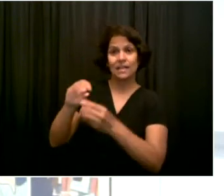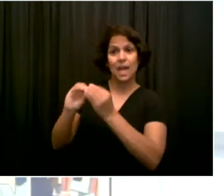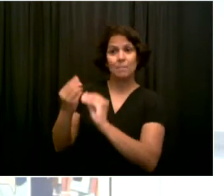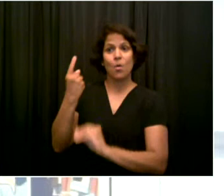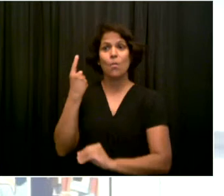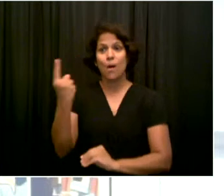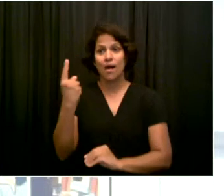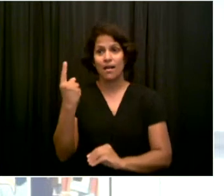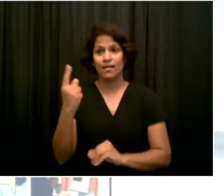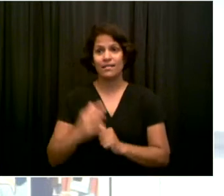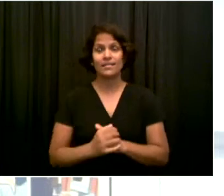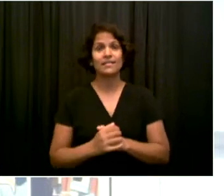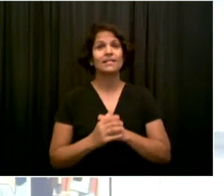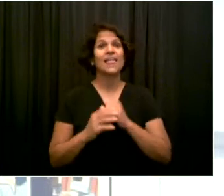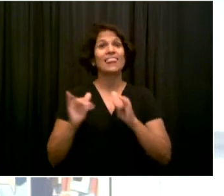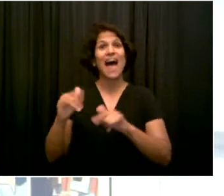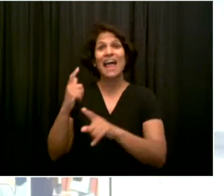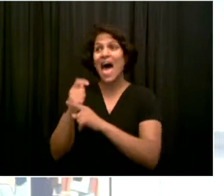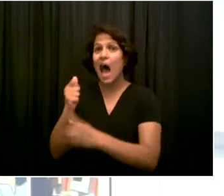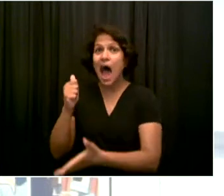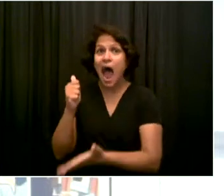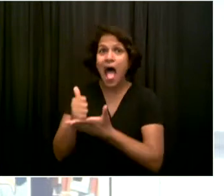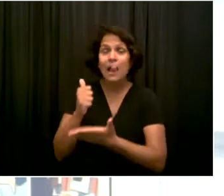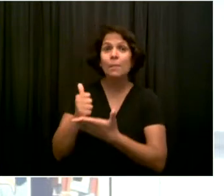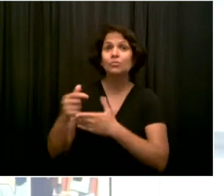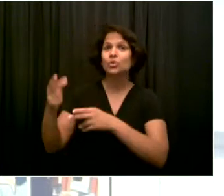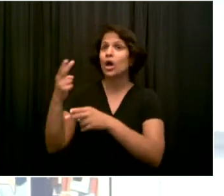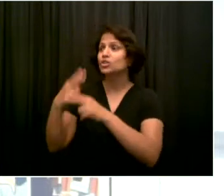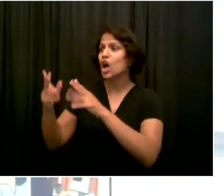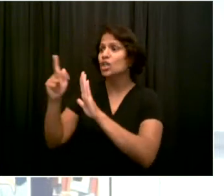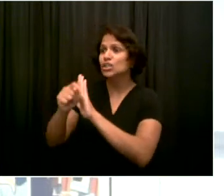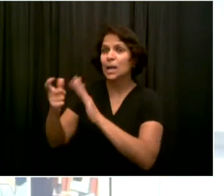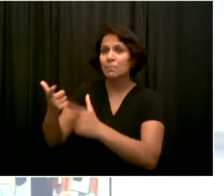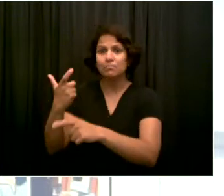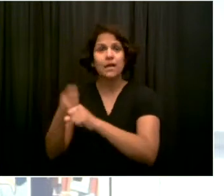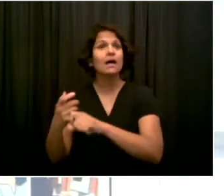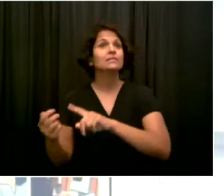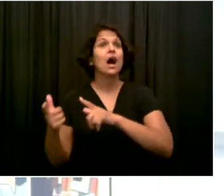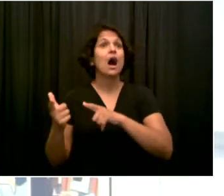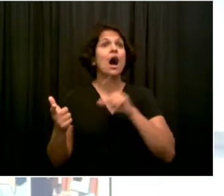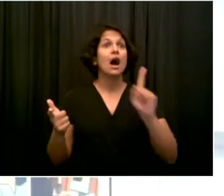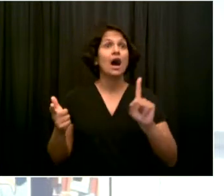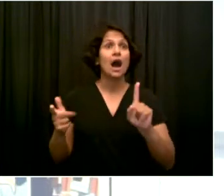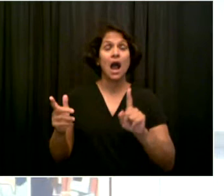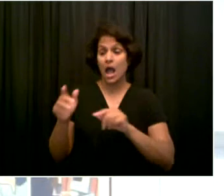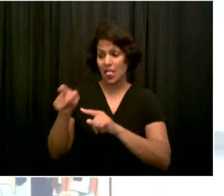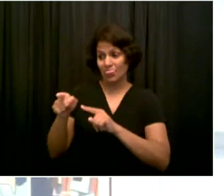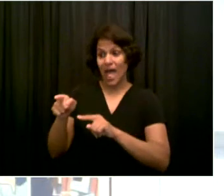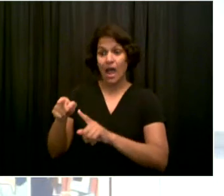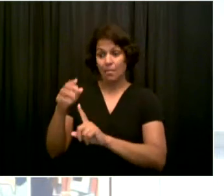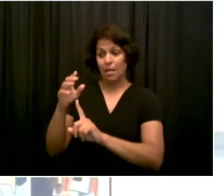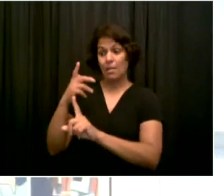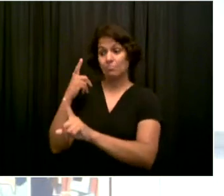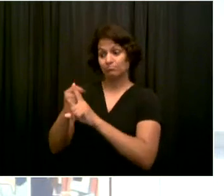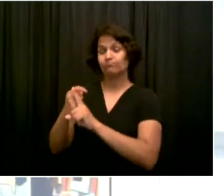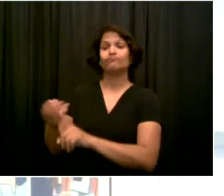HAVE TO REMAIN FOCUSED ON BOTH ON SHORT-TERM AND LONGE-TRM TO